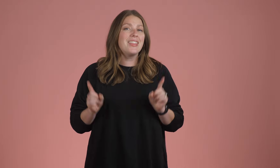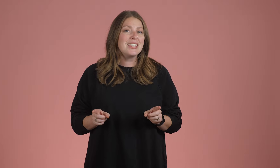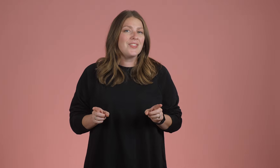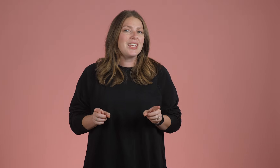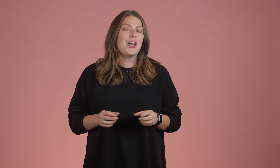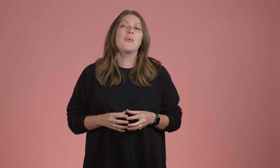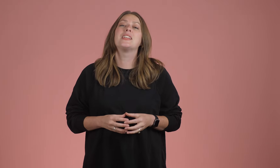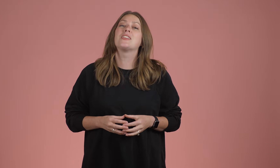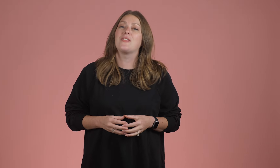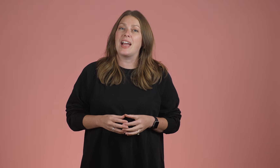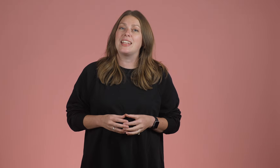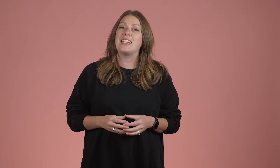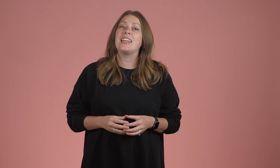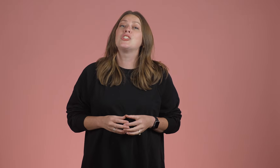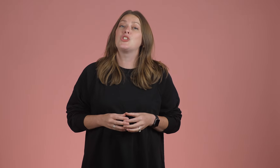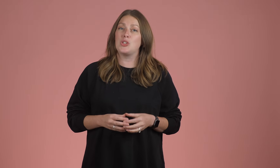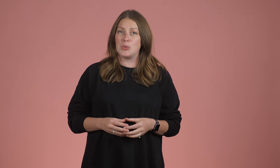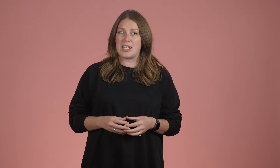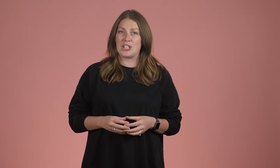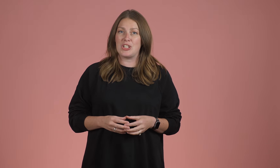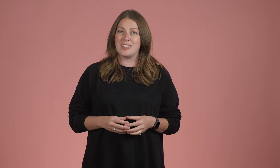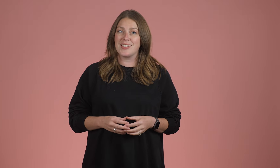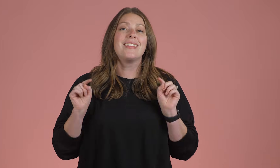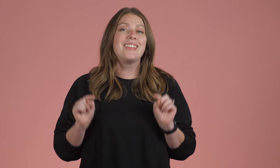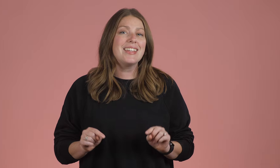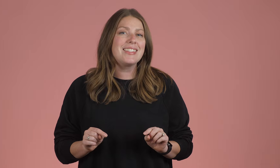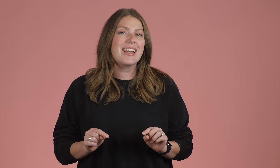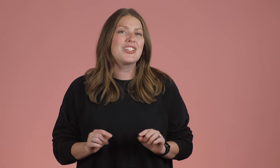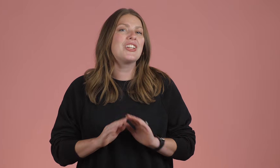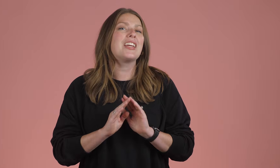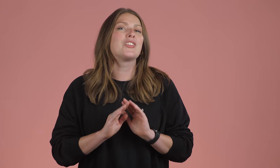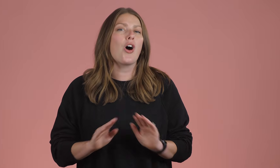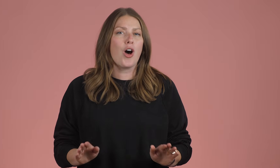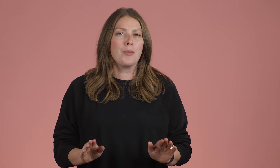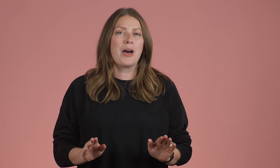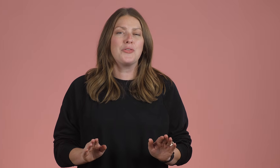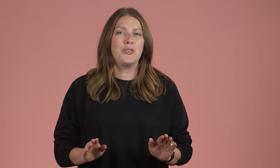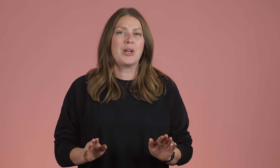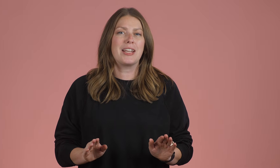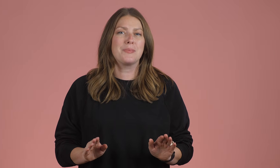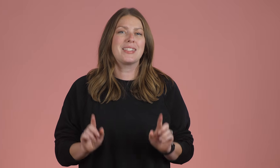This video is divided into two sections. This section is all about food items.